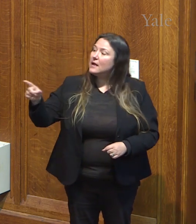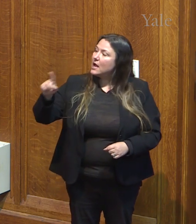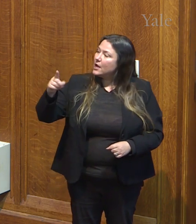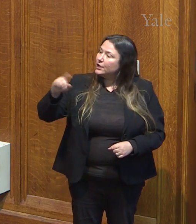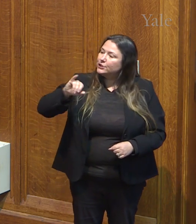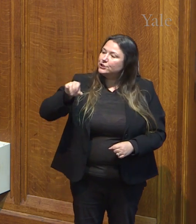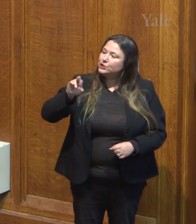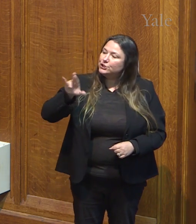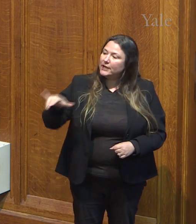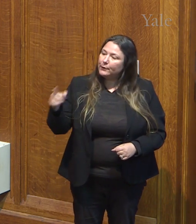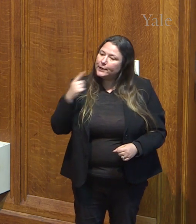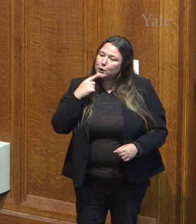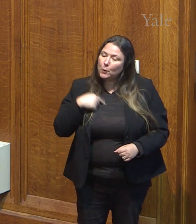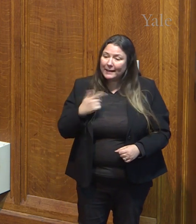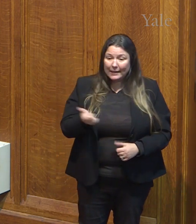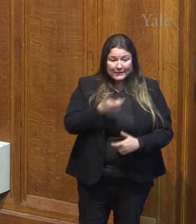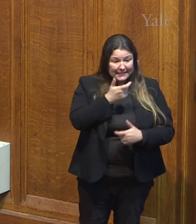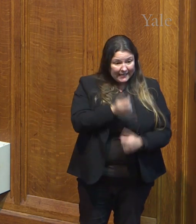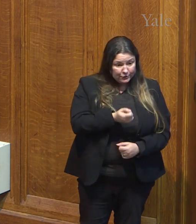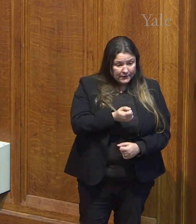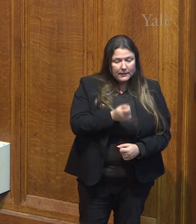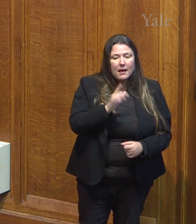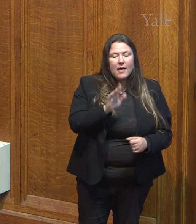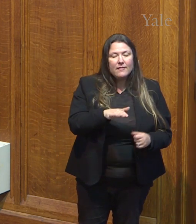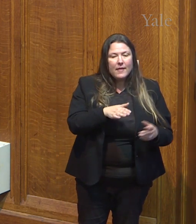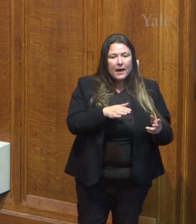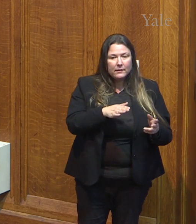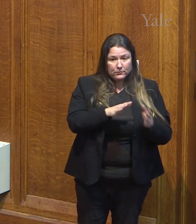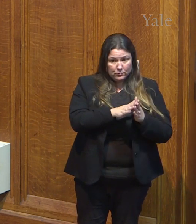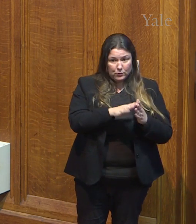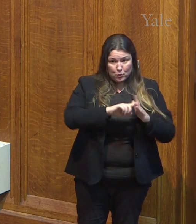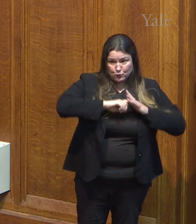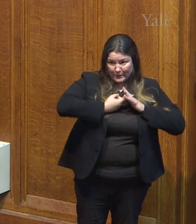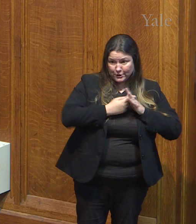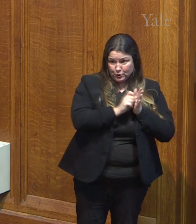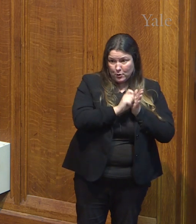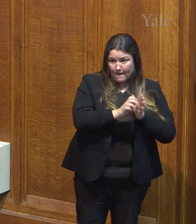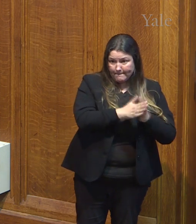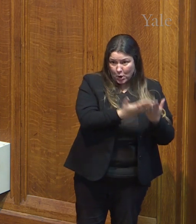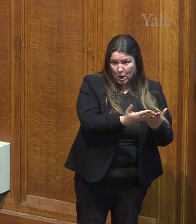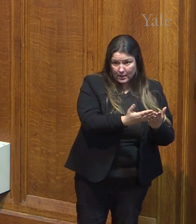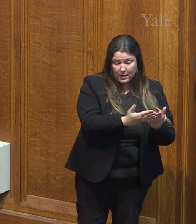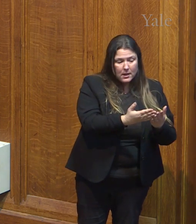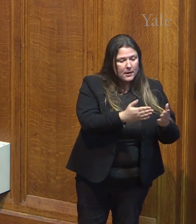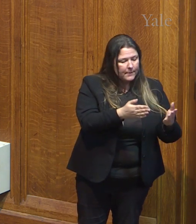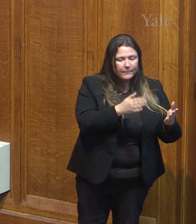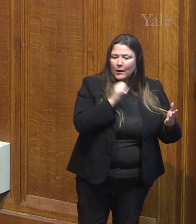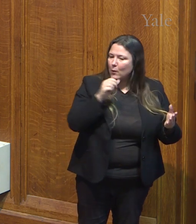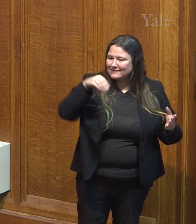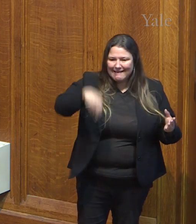in taking the material from his original manuscript that hadn't been included, expanding it,